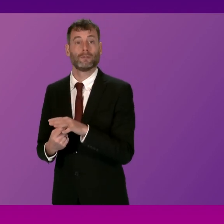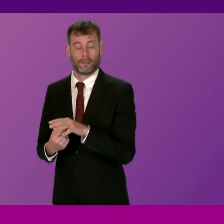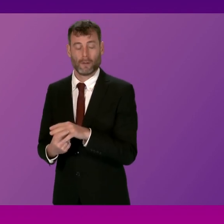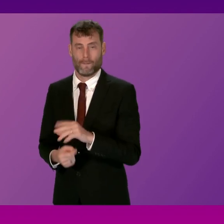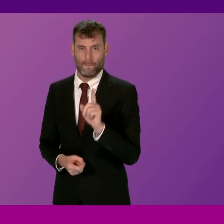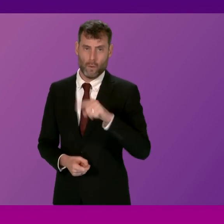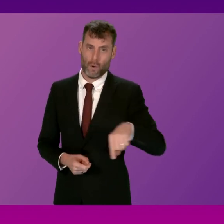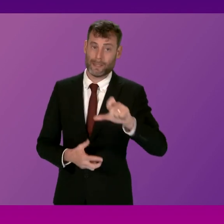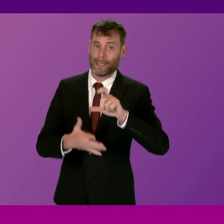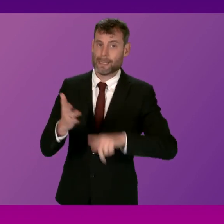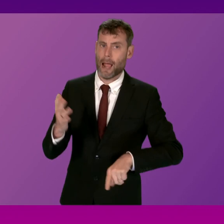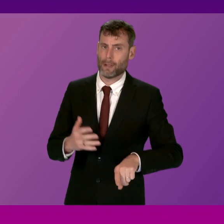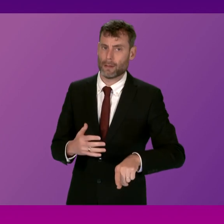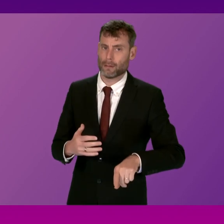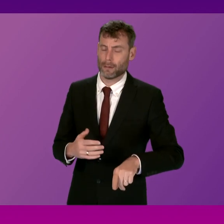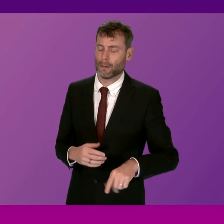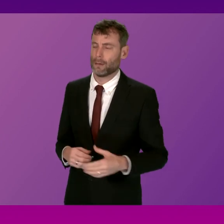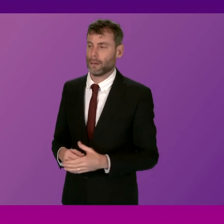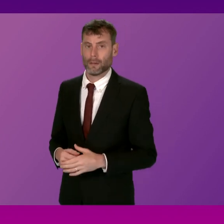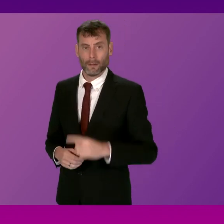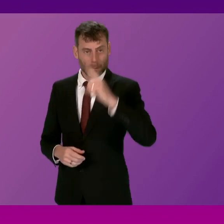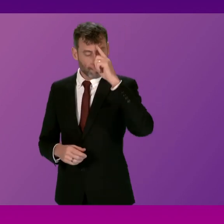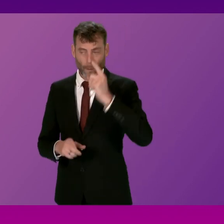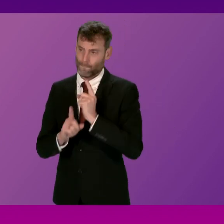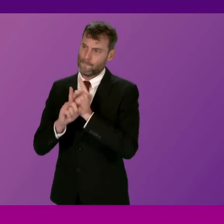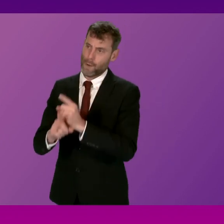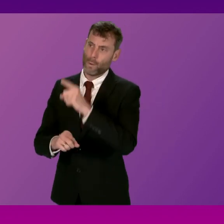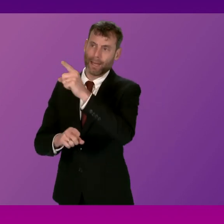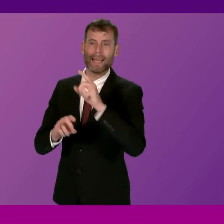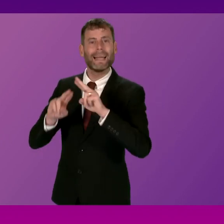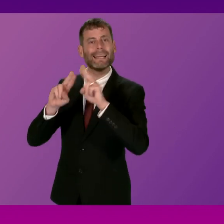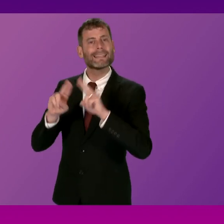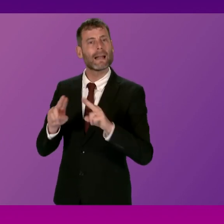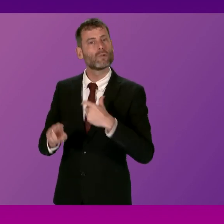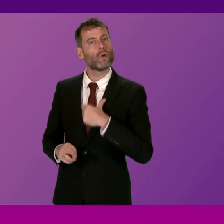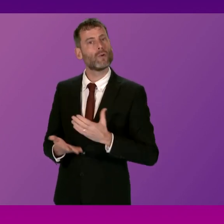By incorporating international human rights conventions into Scots law, particularly those